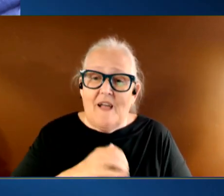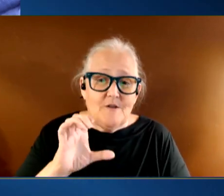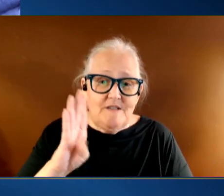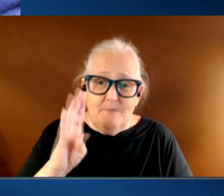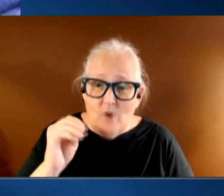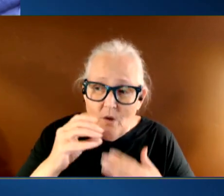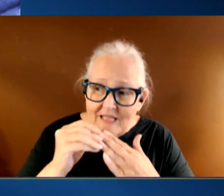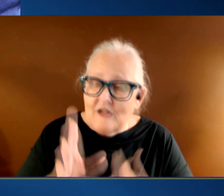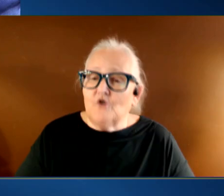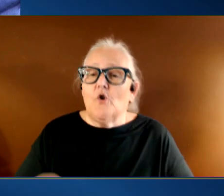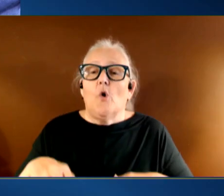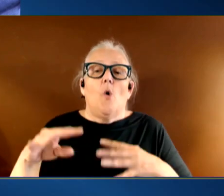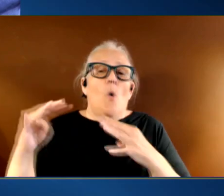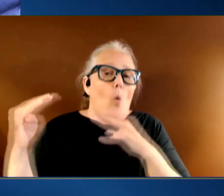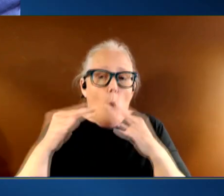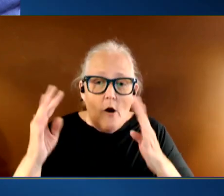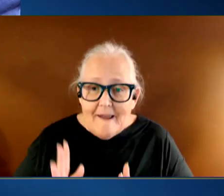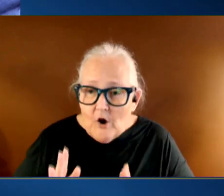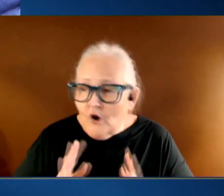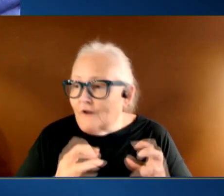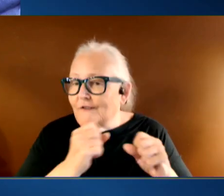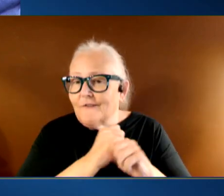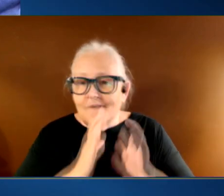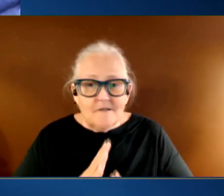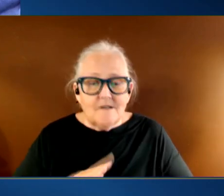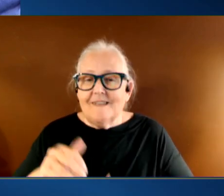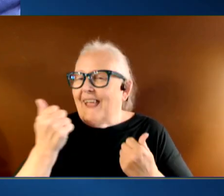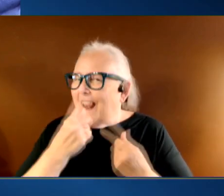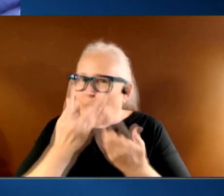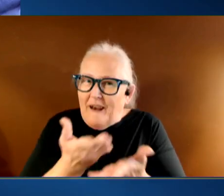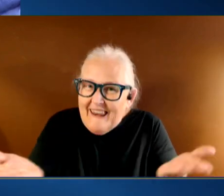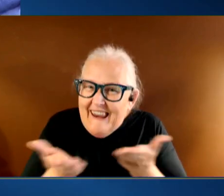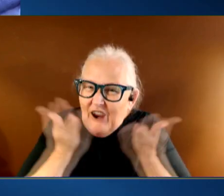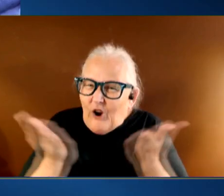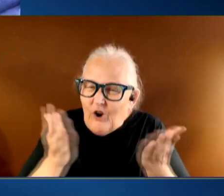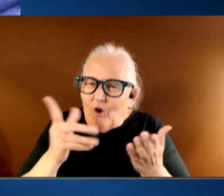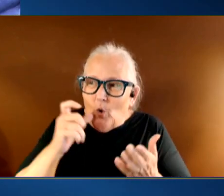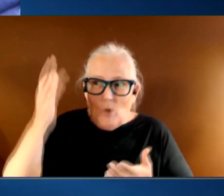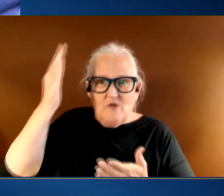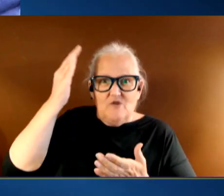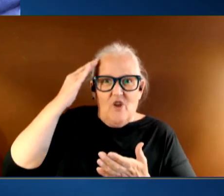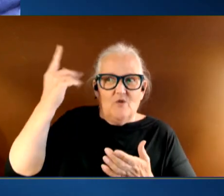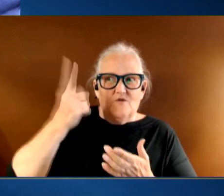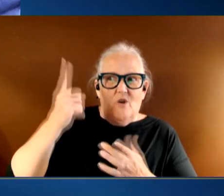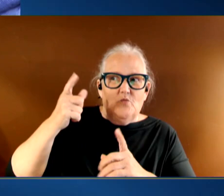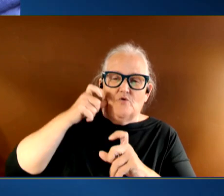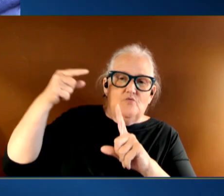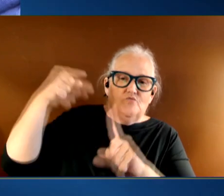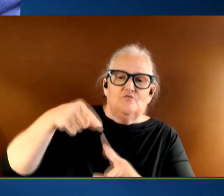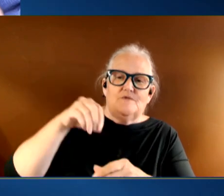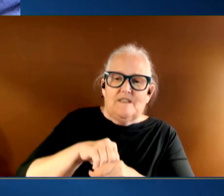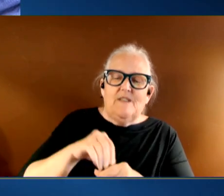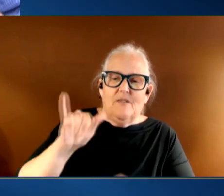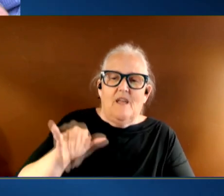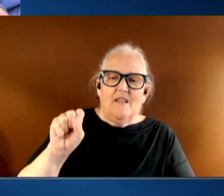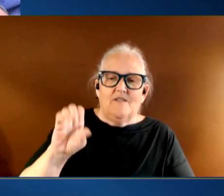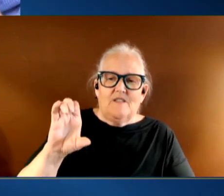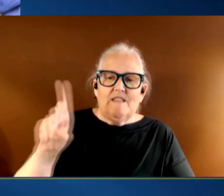and everyone in this room who has access to anyone in the sickle cell disease family. Thank you.